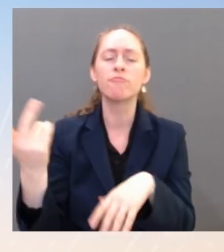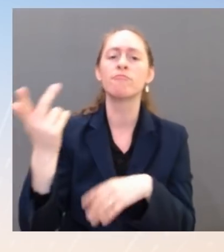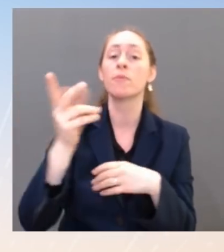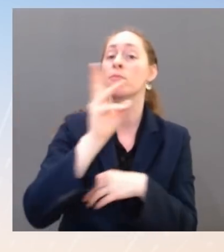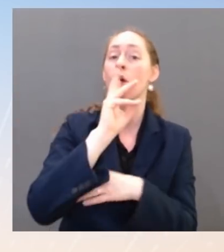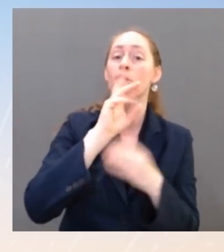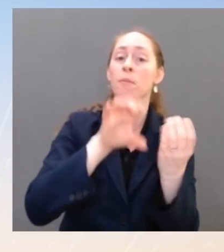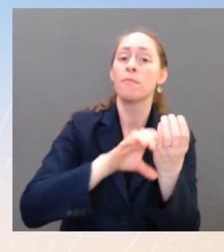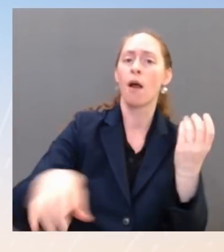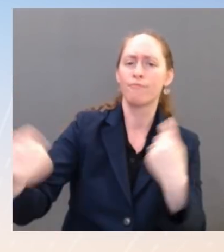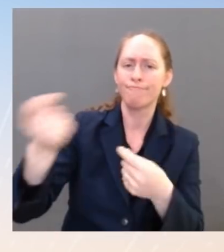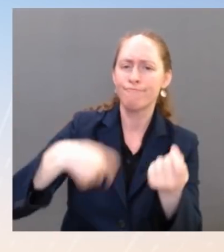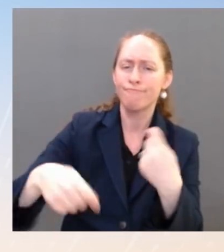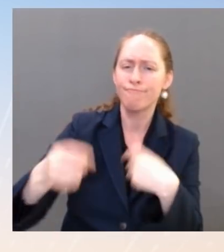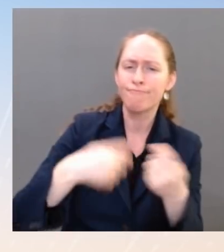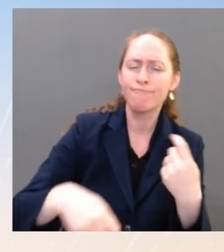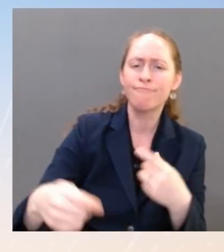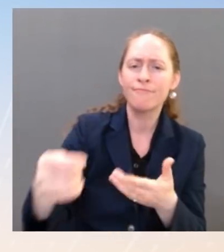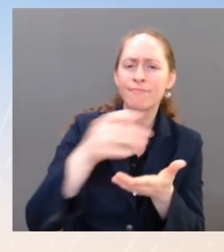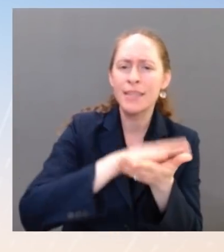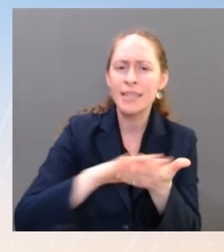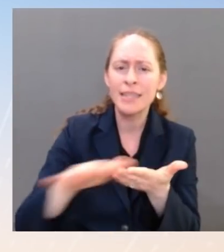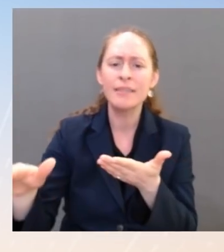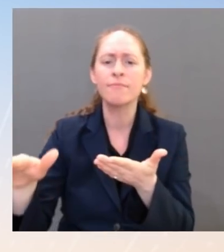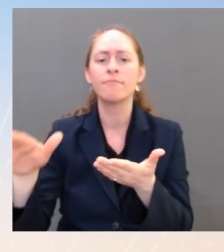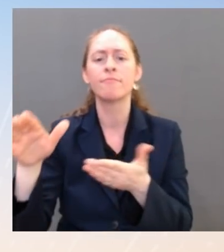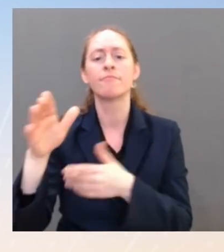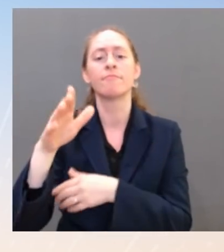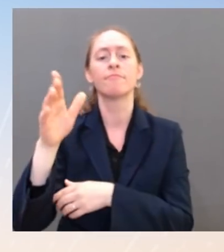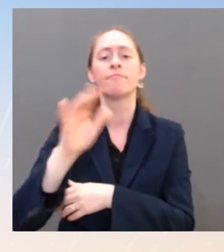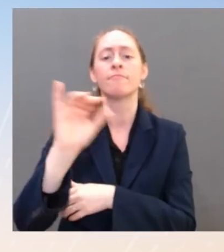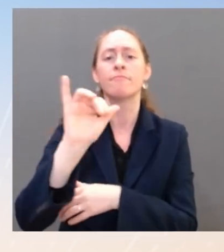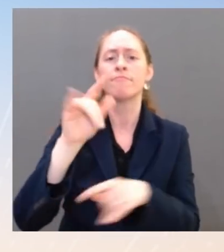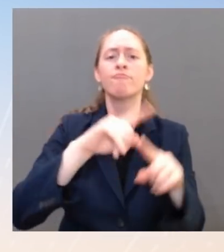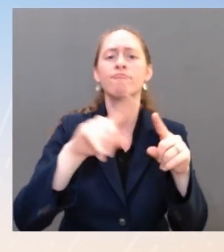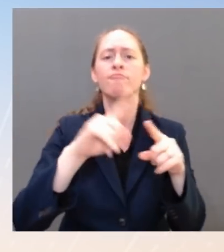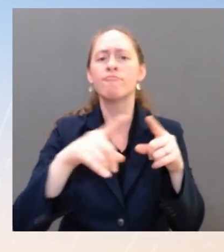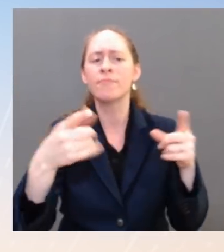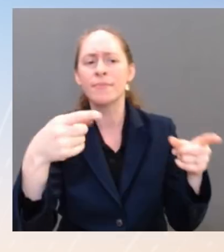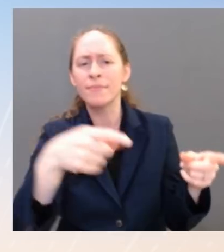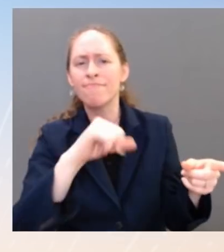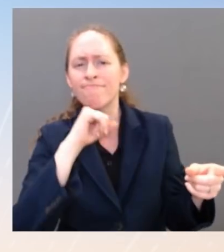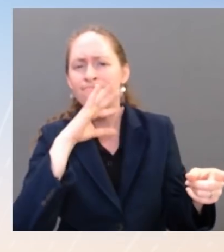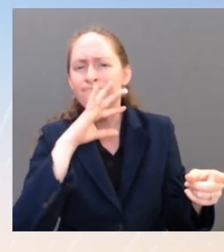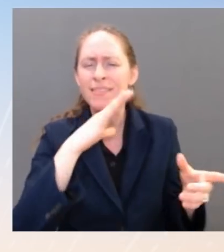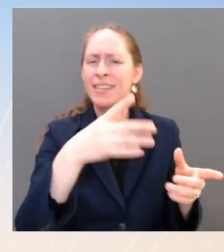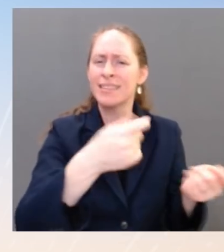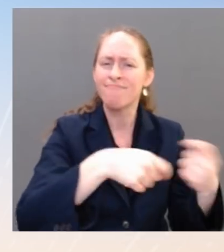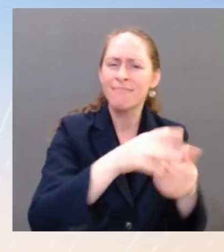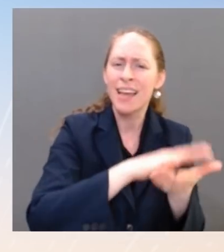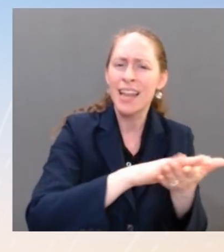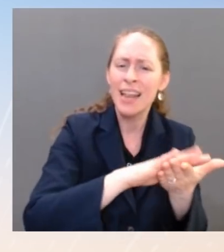to extend high speed Internet to everybody in America, and essentially to prepare ourselves for a clean energy future.